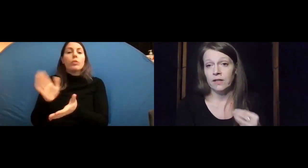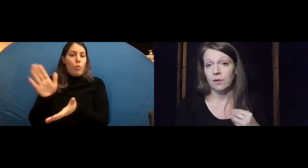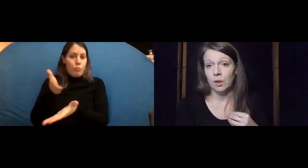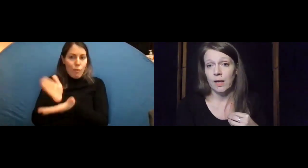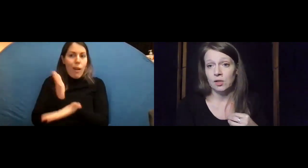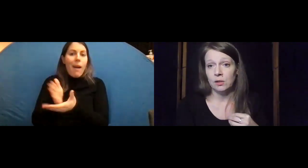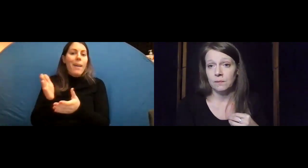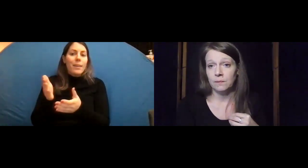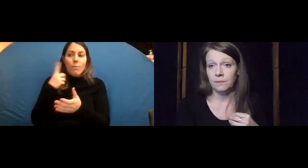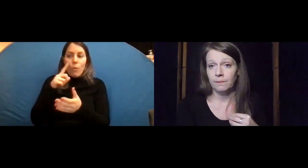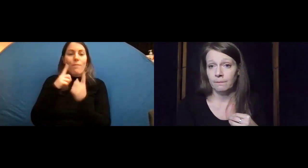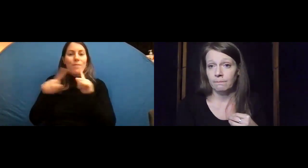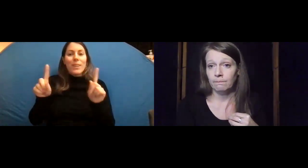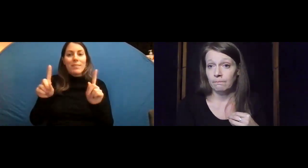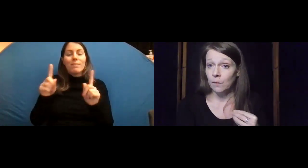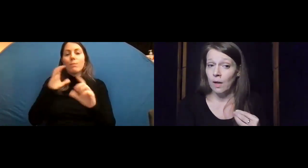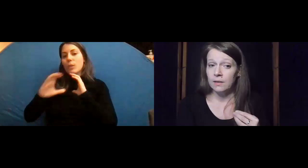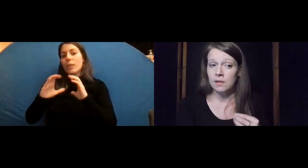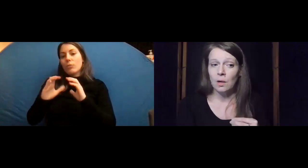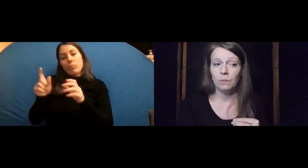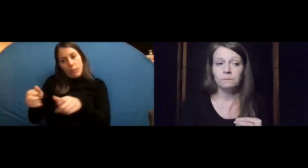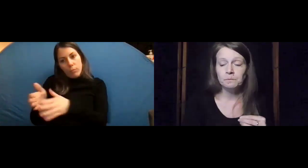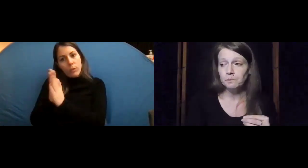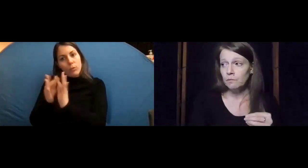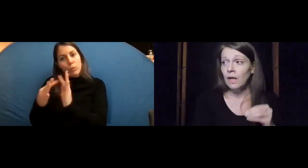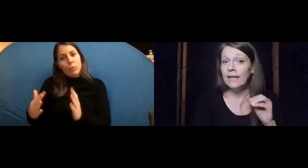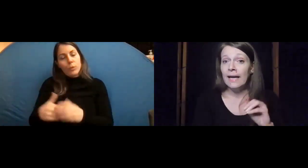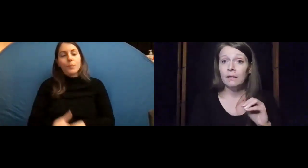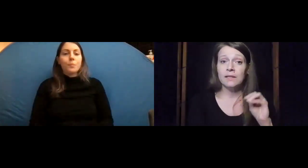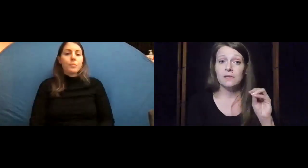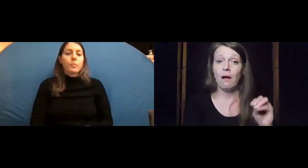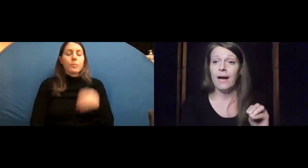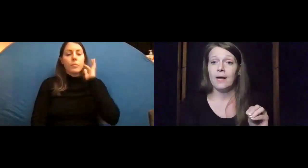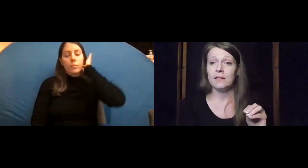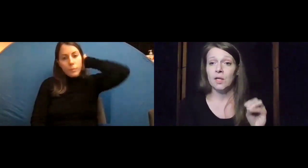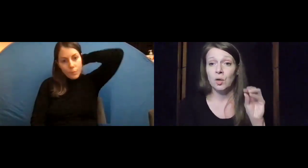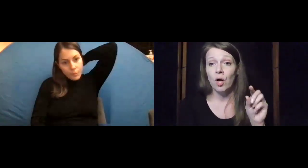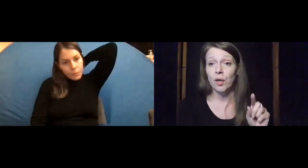open court and you are allowed to be there, you have a right to effective communication. Okay?